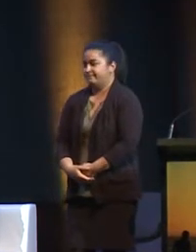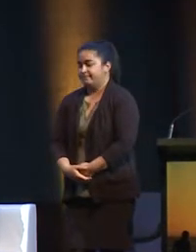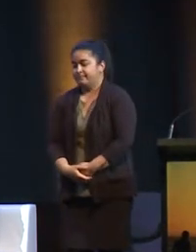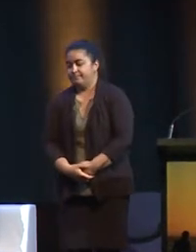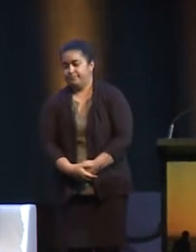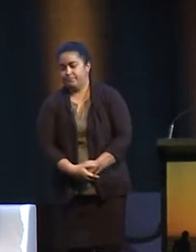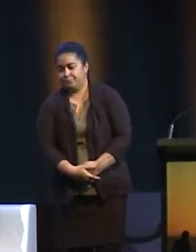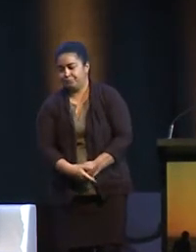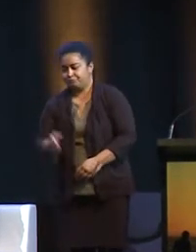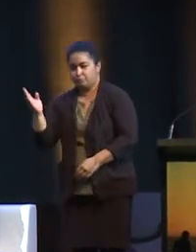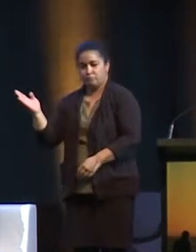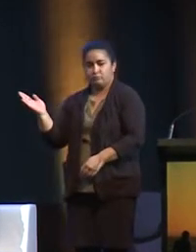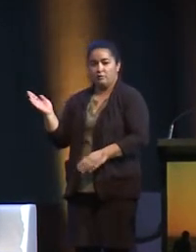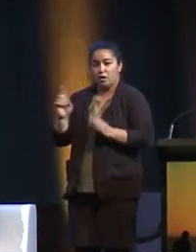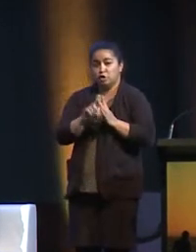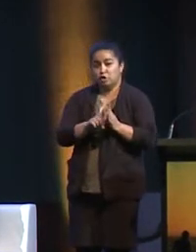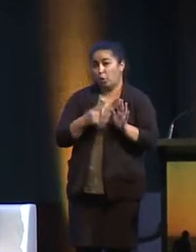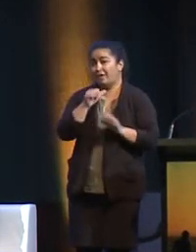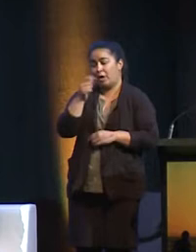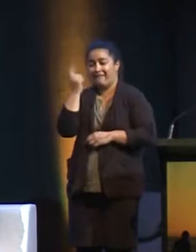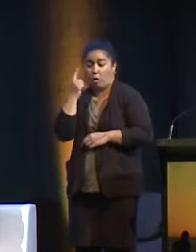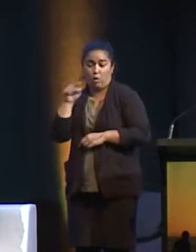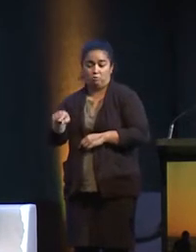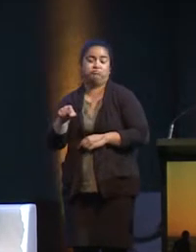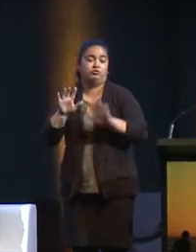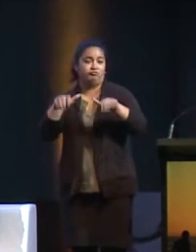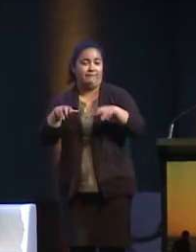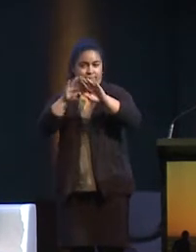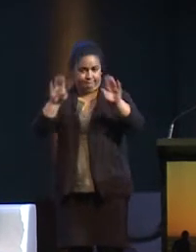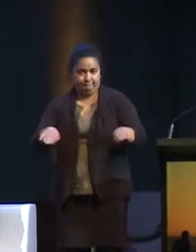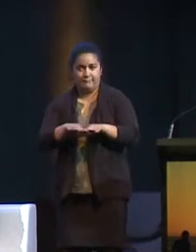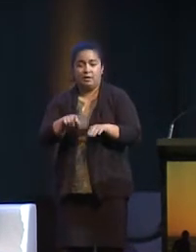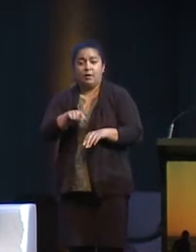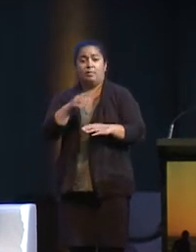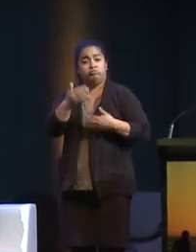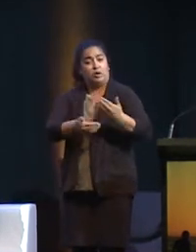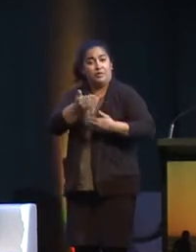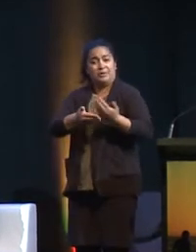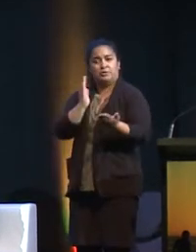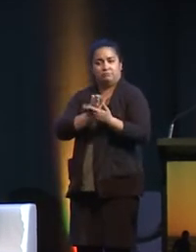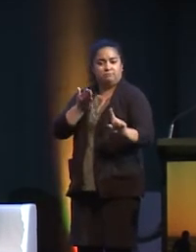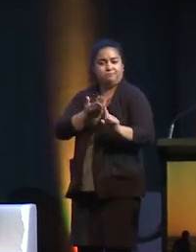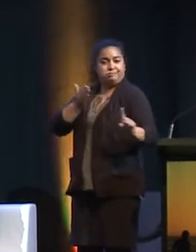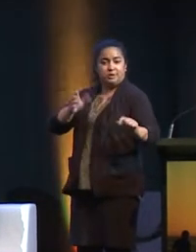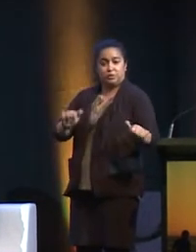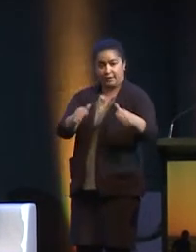of that, but to continue to look at how we might move forward and diversify from that at a pace that's good. Grant: Joanna, if we look at the roadmap, this process that we went through was Taranaki but it's a process that will apply across